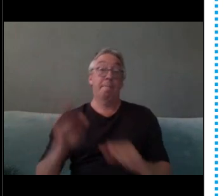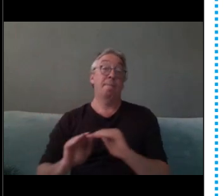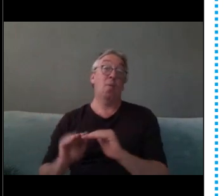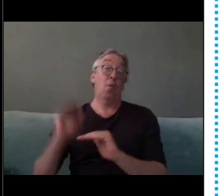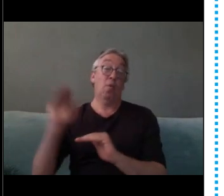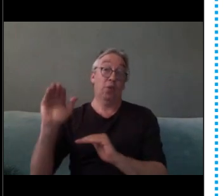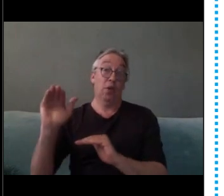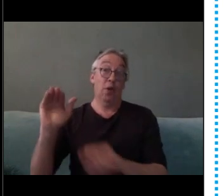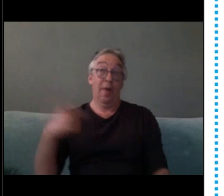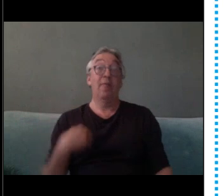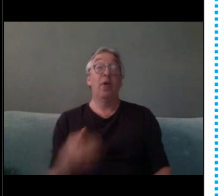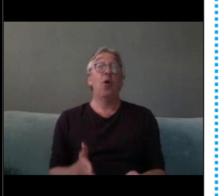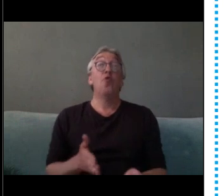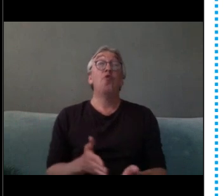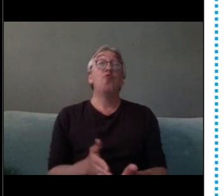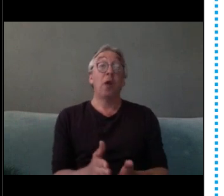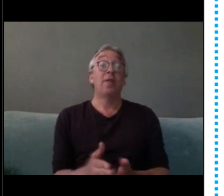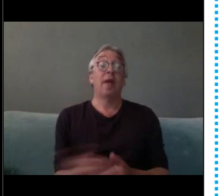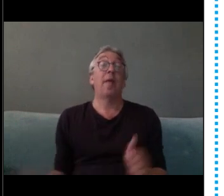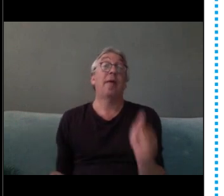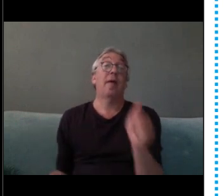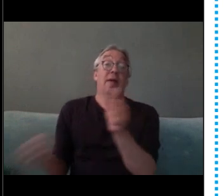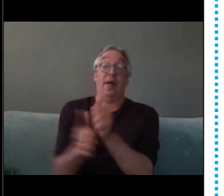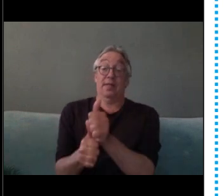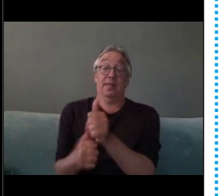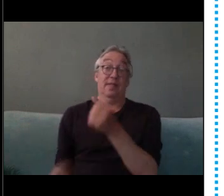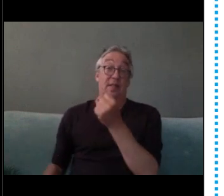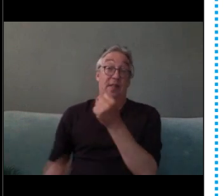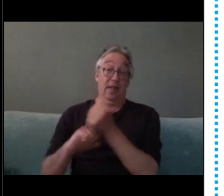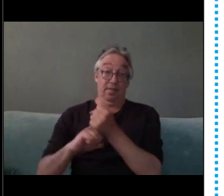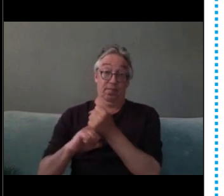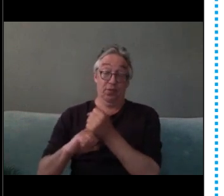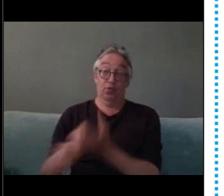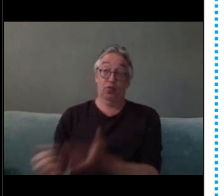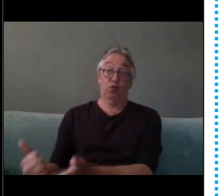Again assistance meaning like providing refreshments, meals